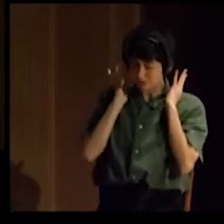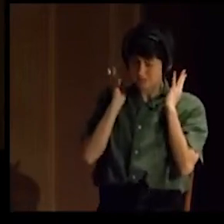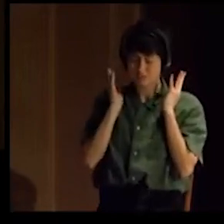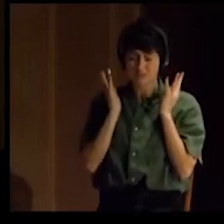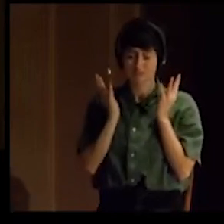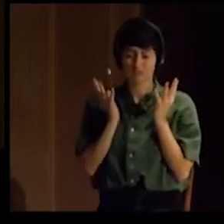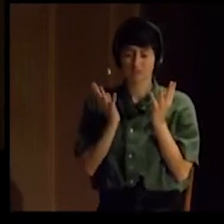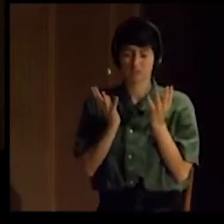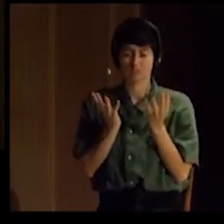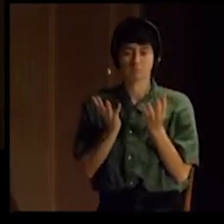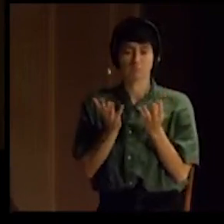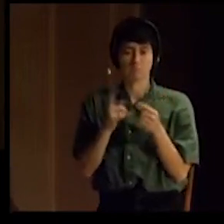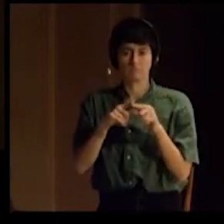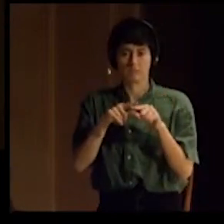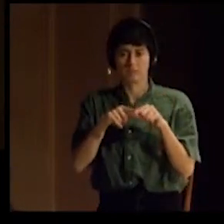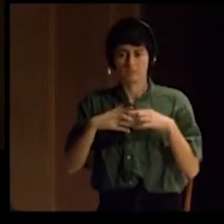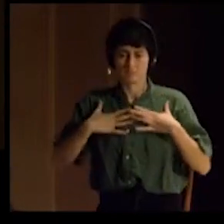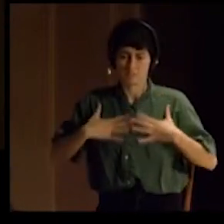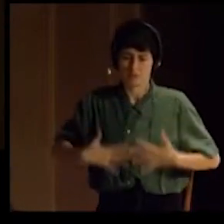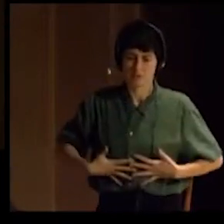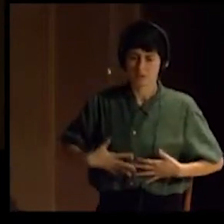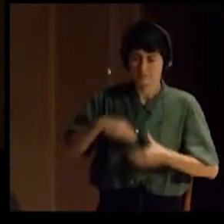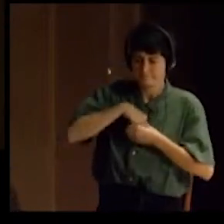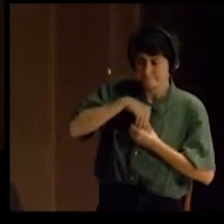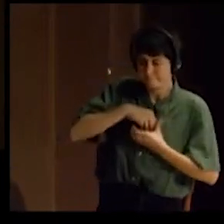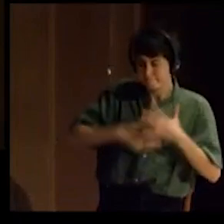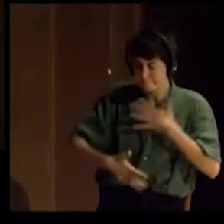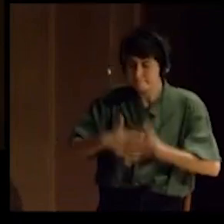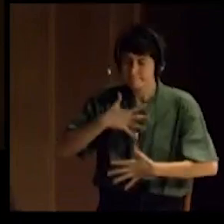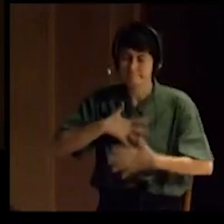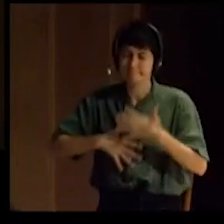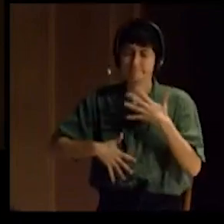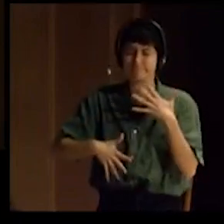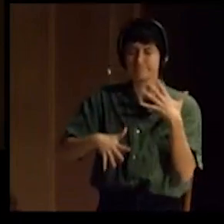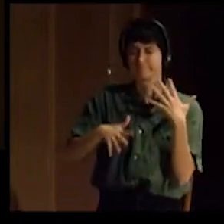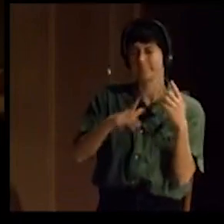But yes, there is probably likely some plasticity there. Cool, thank you. - Yeah.